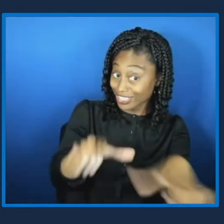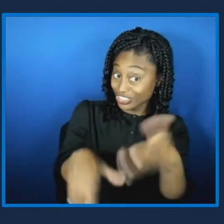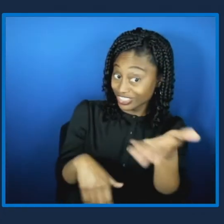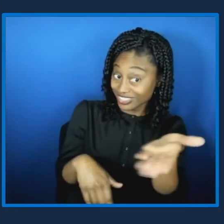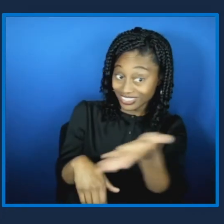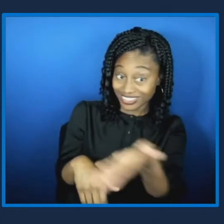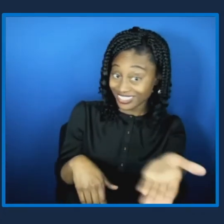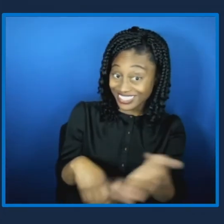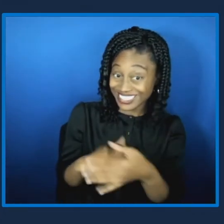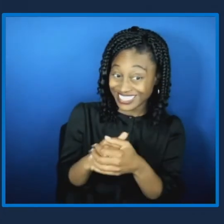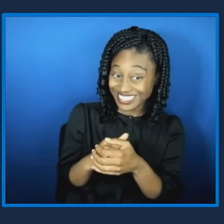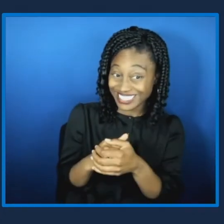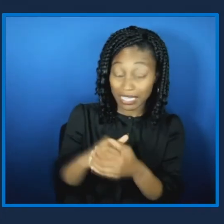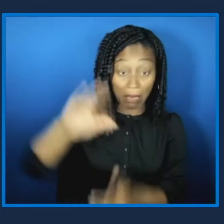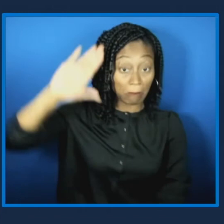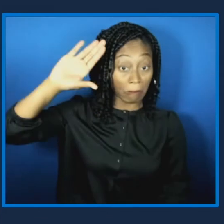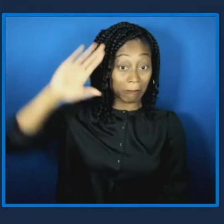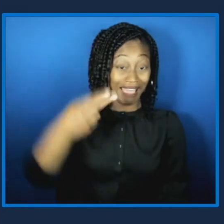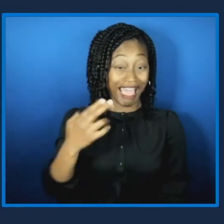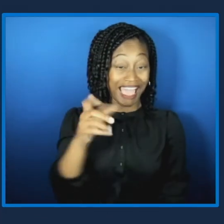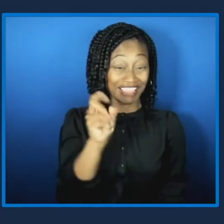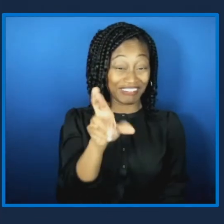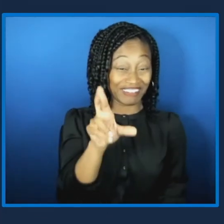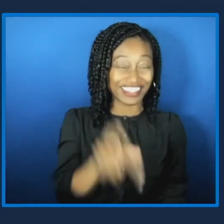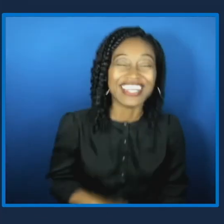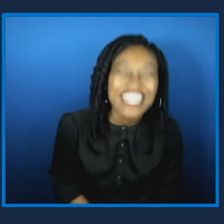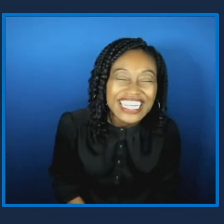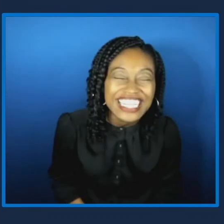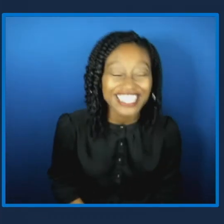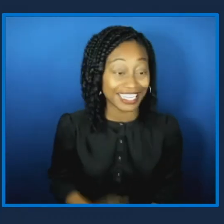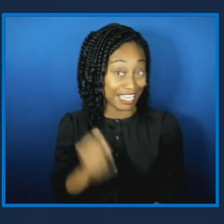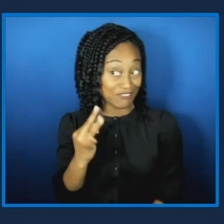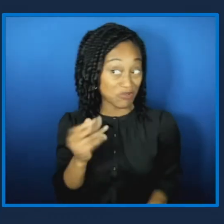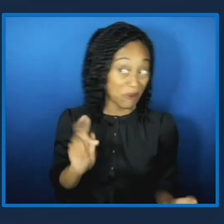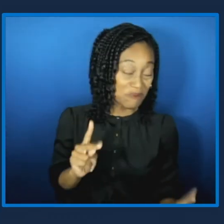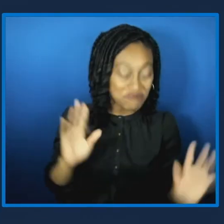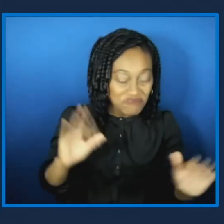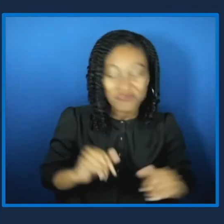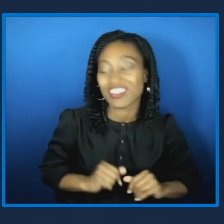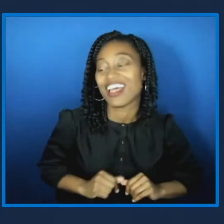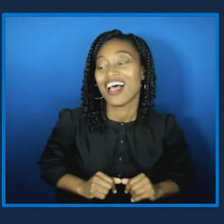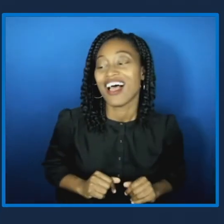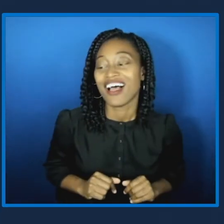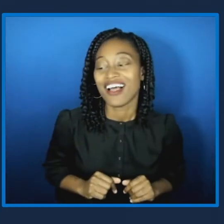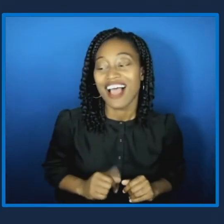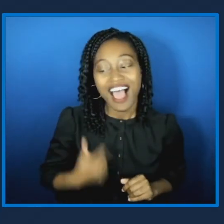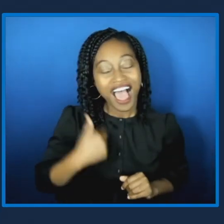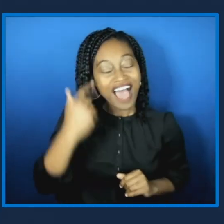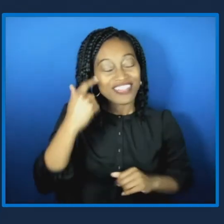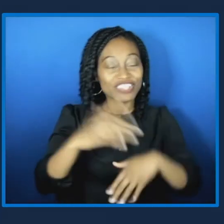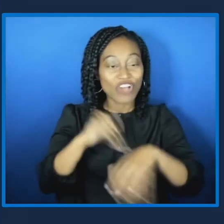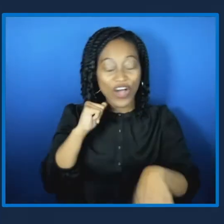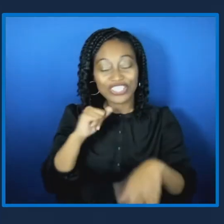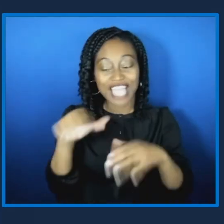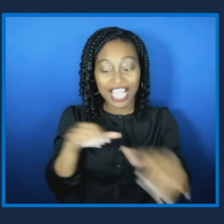I'll go next, maybe if that's okay. I think the call to action is regardless of your qualification, your industry,